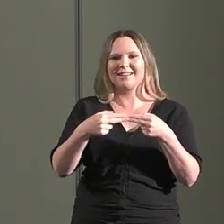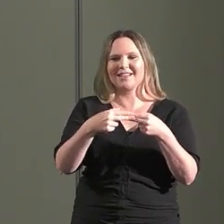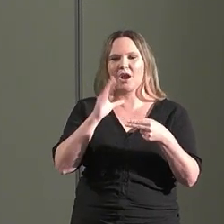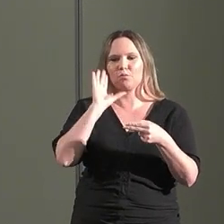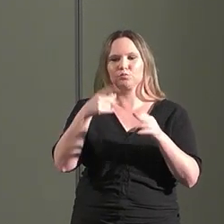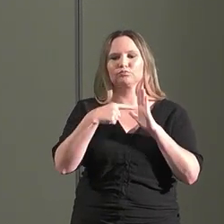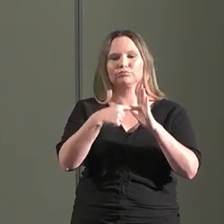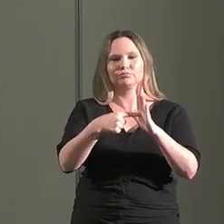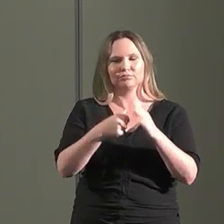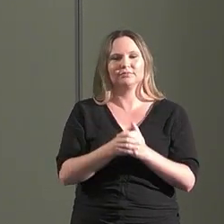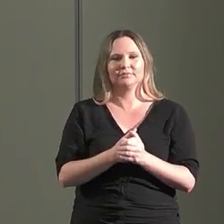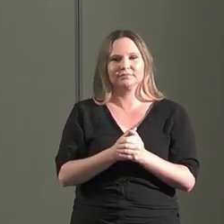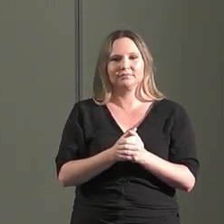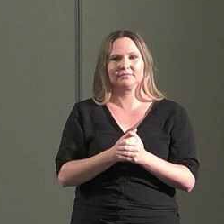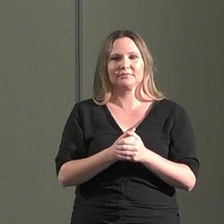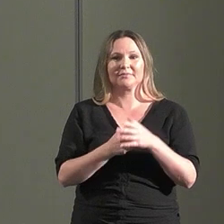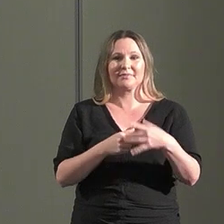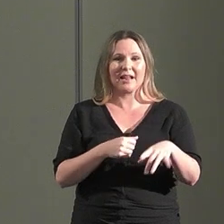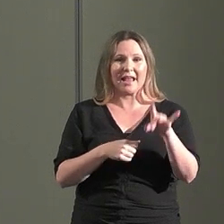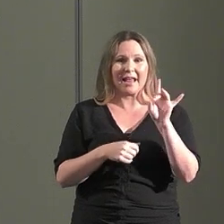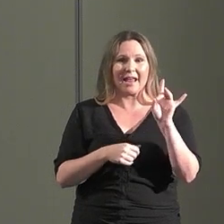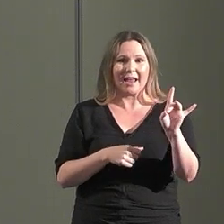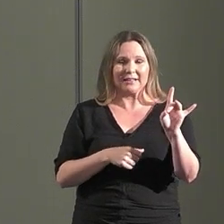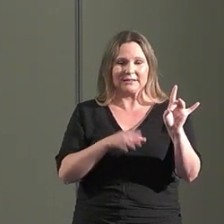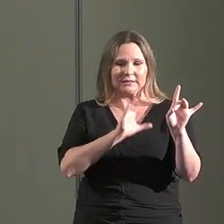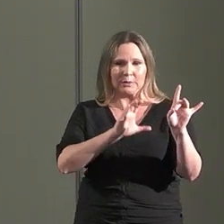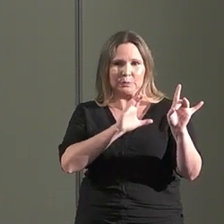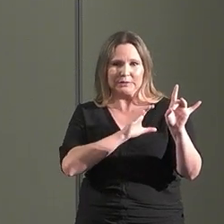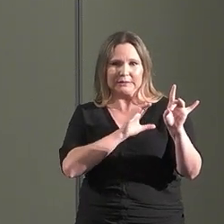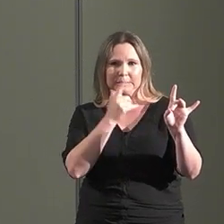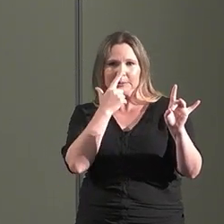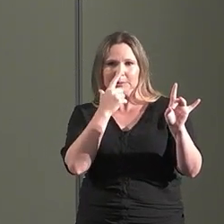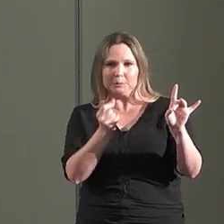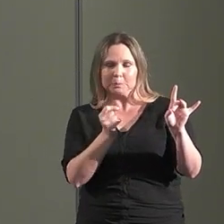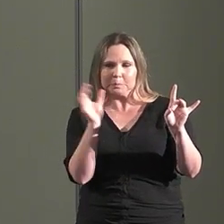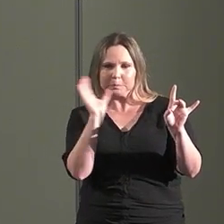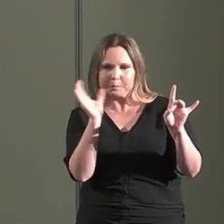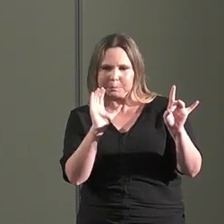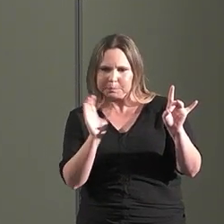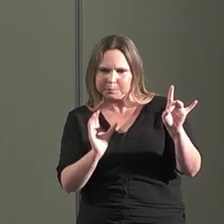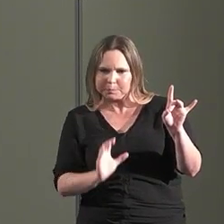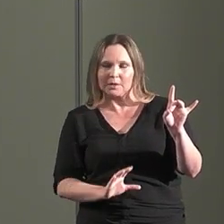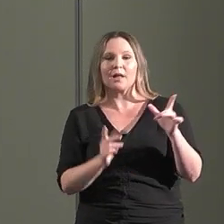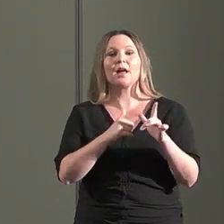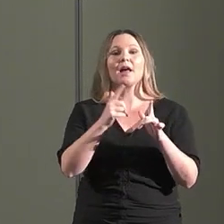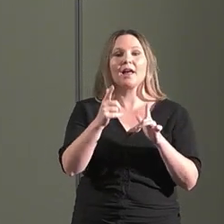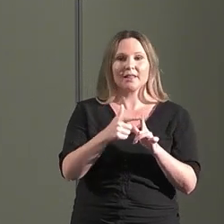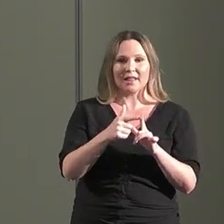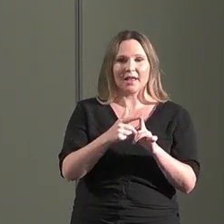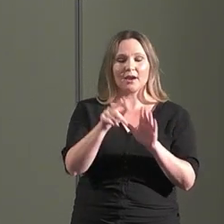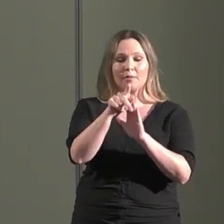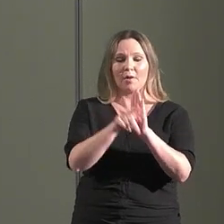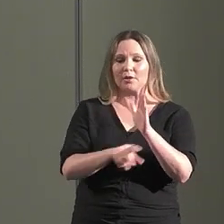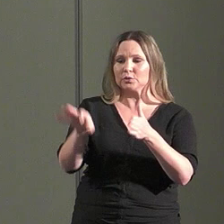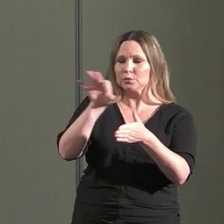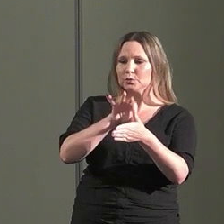There are eight characteristics we were looking for and ultimately a policy score of the total